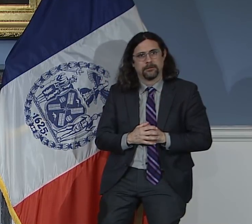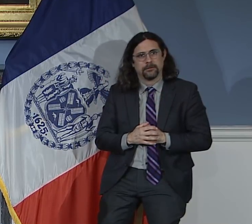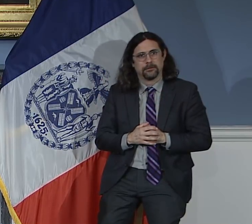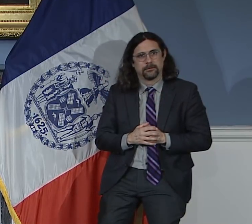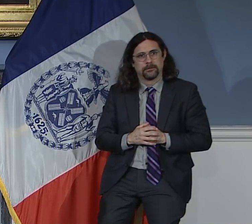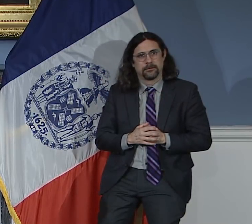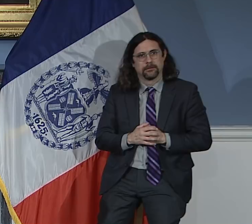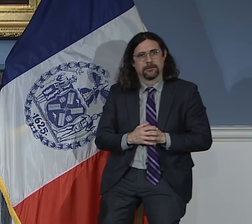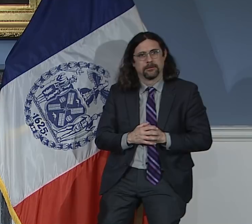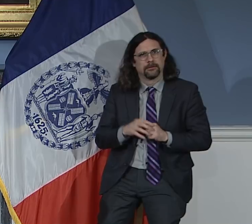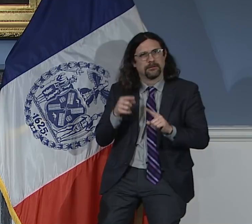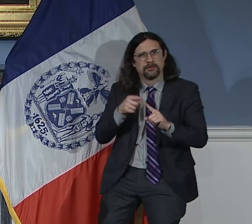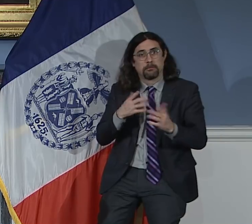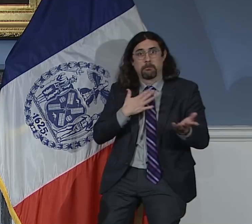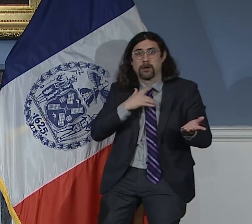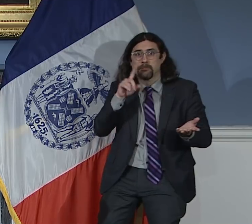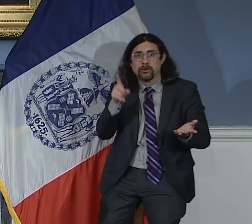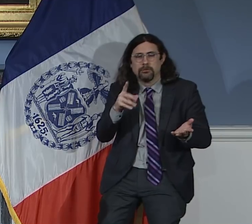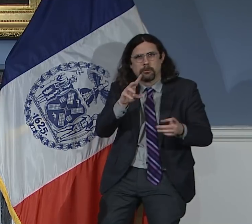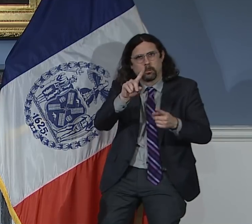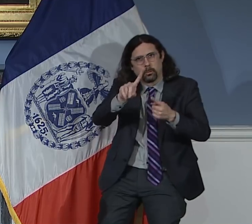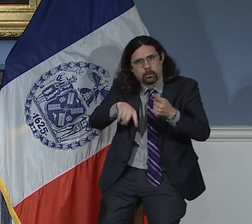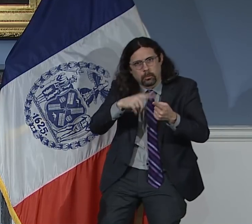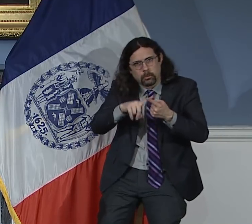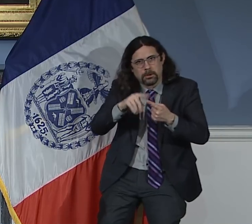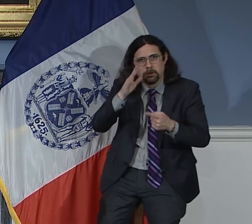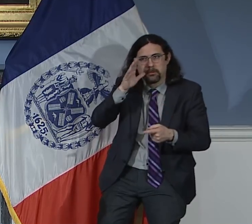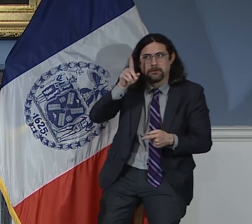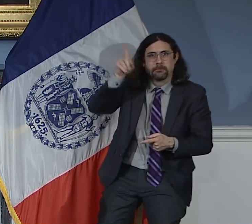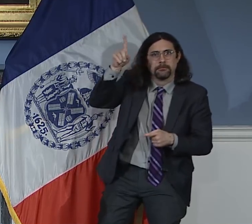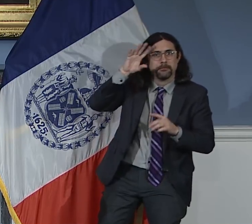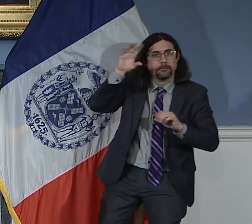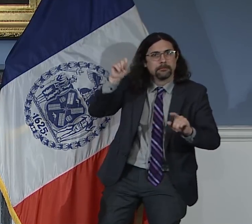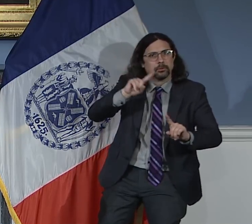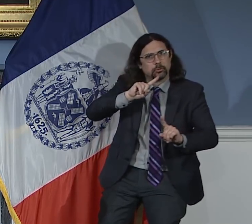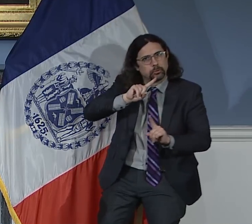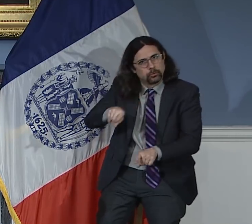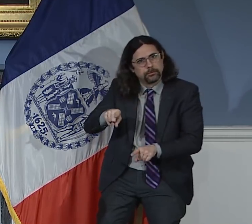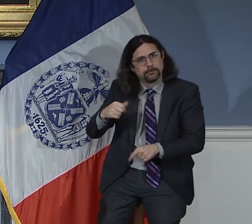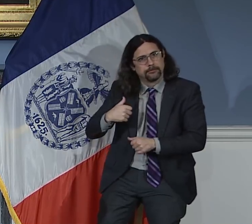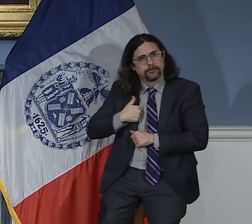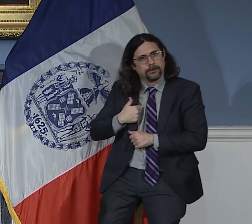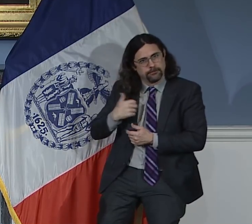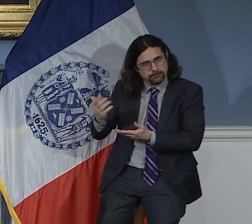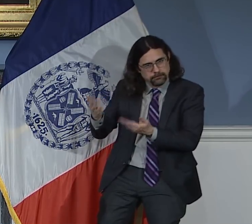WILL HE GIVE THE ORDER? WHY IS HE HESITATING? PEOPLE ARE SUFFERING NOW AND THEY WILL BE